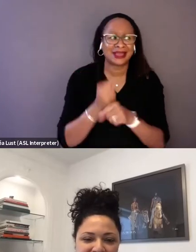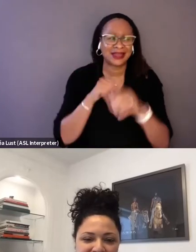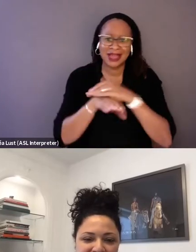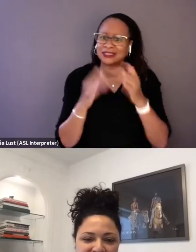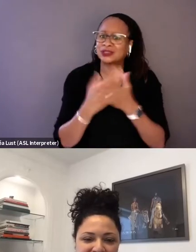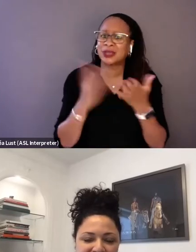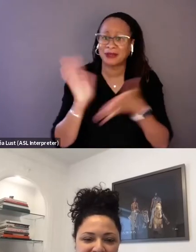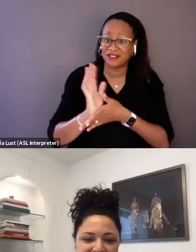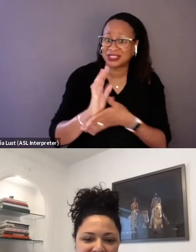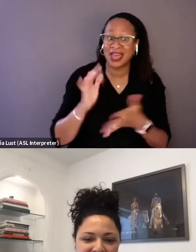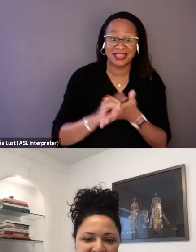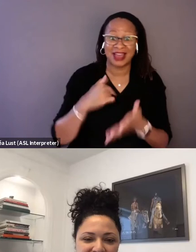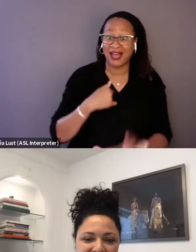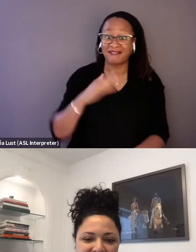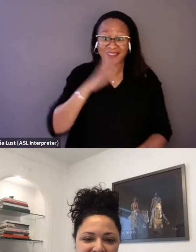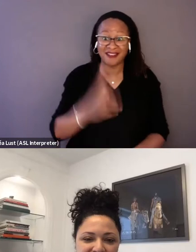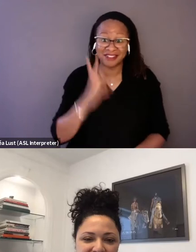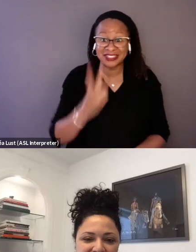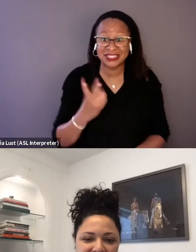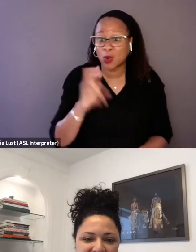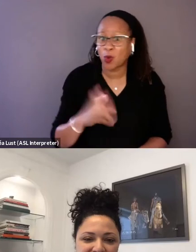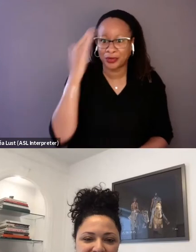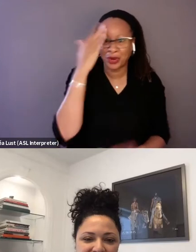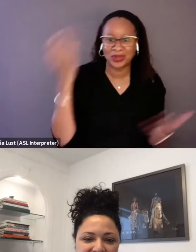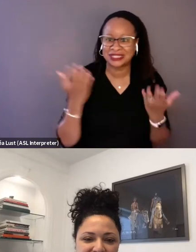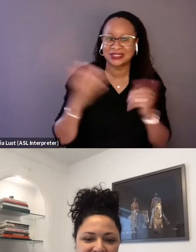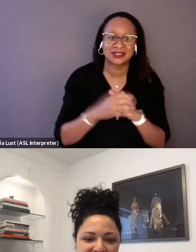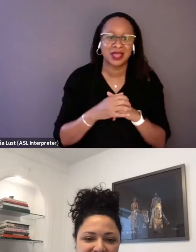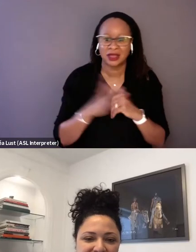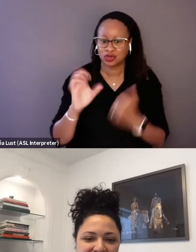that I've never seen or even knew existed? I'll come to you Christine first.